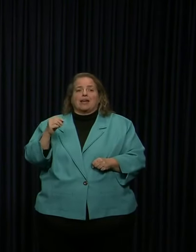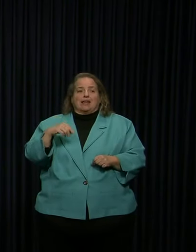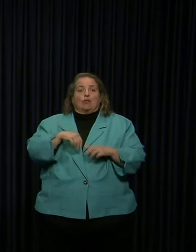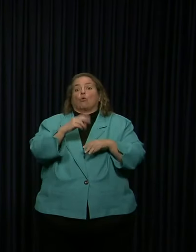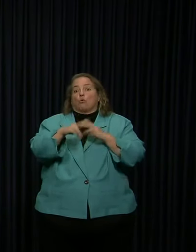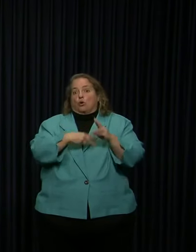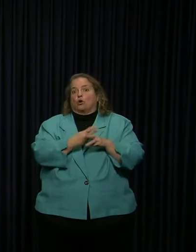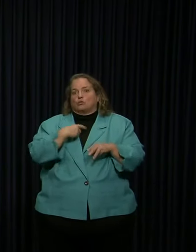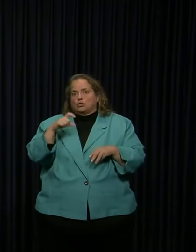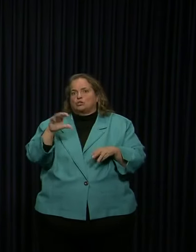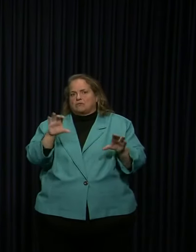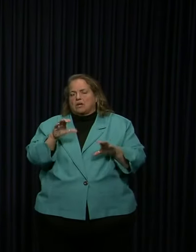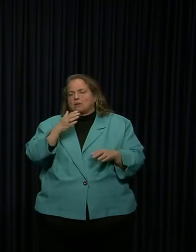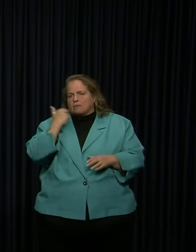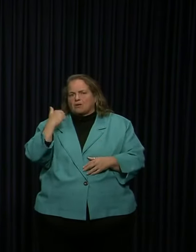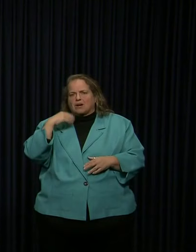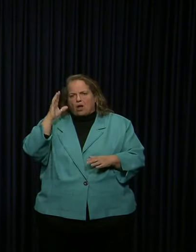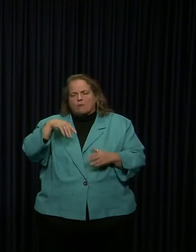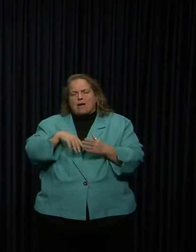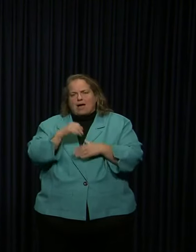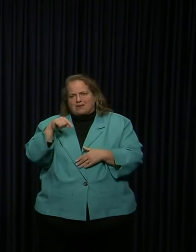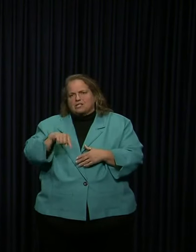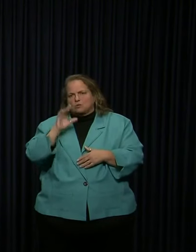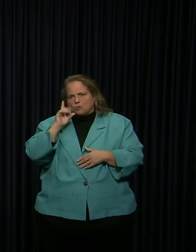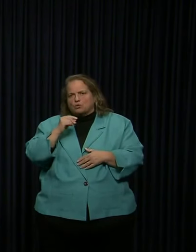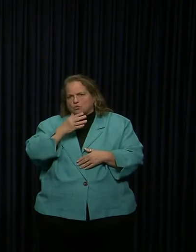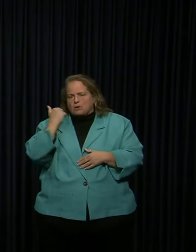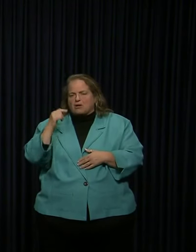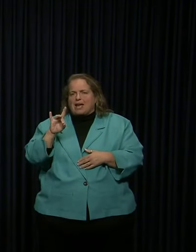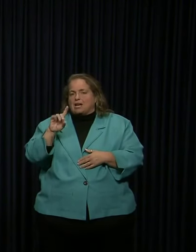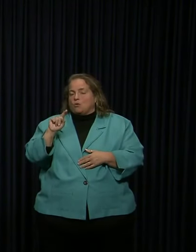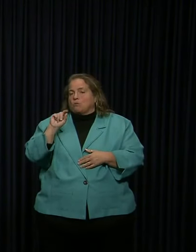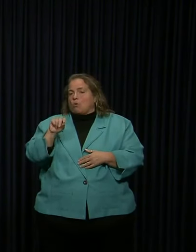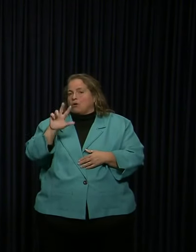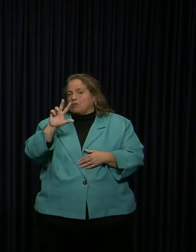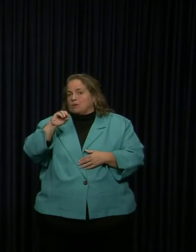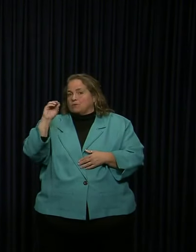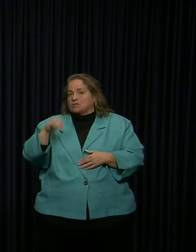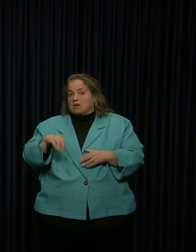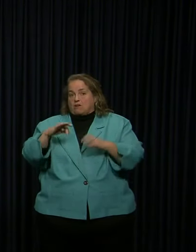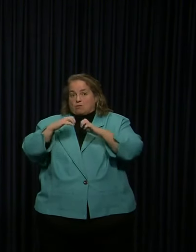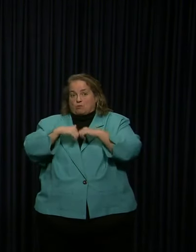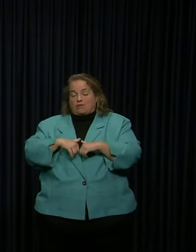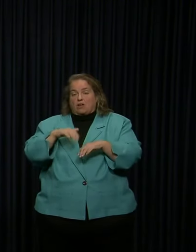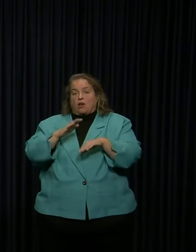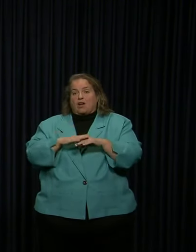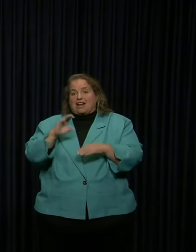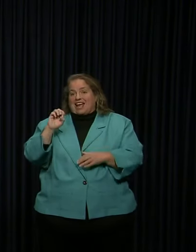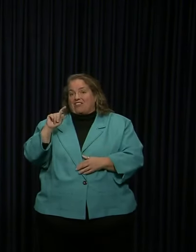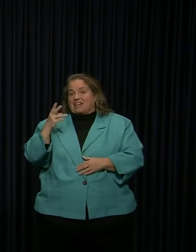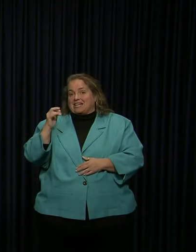TALKED ABOUT, FIRST, WESTERN STATE WE HAVE NO NEW CASES TO